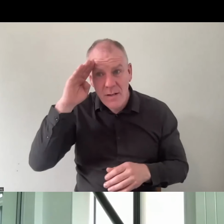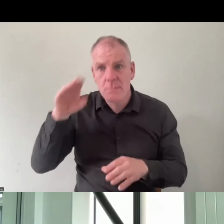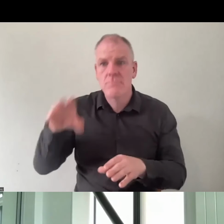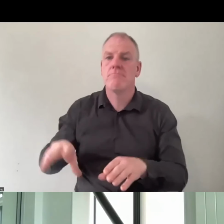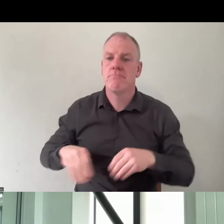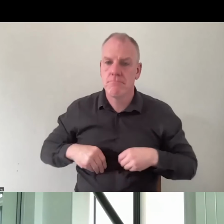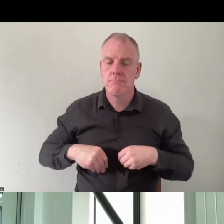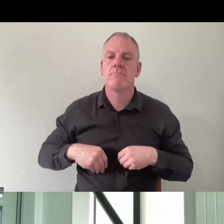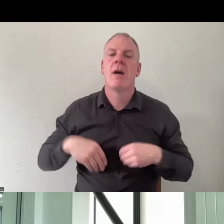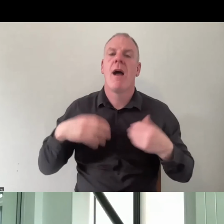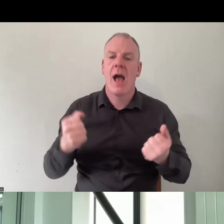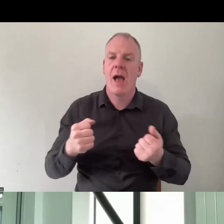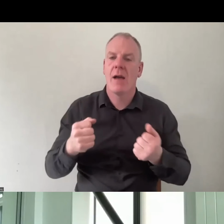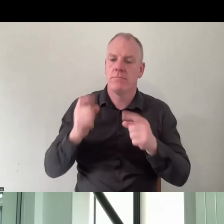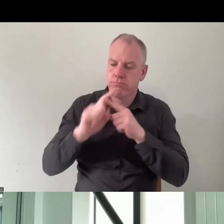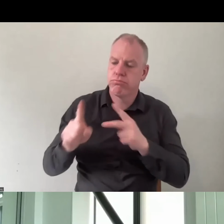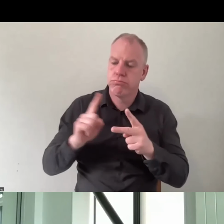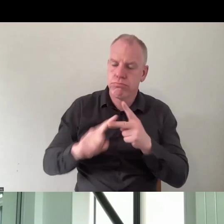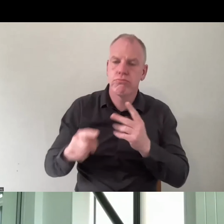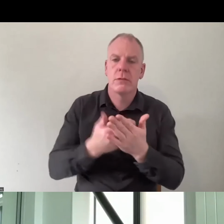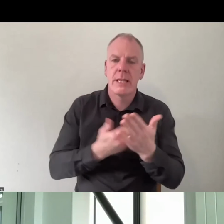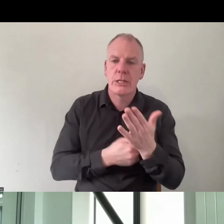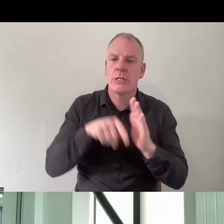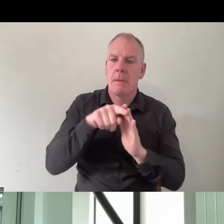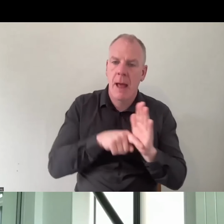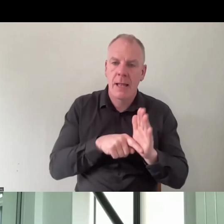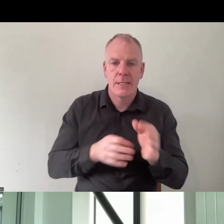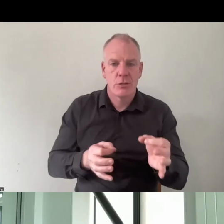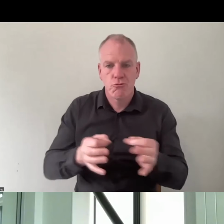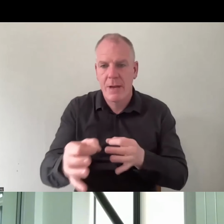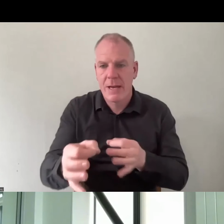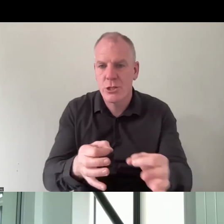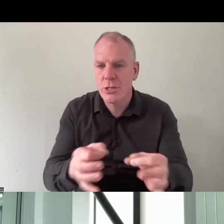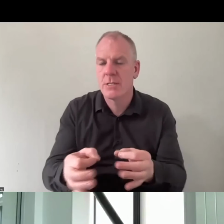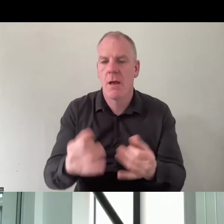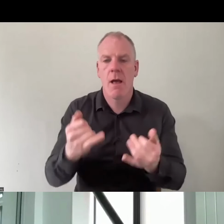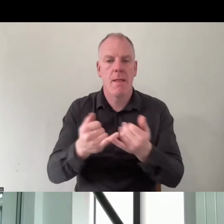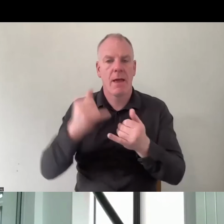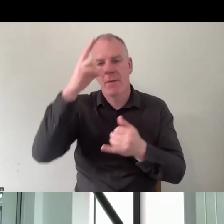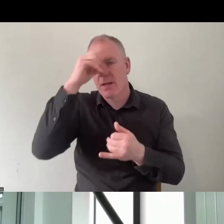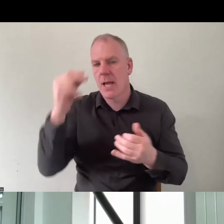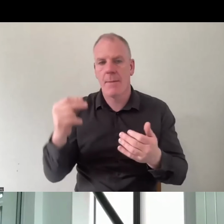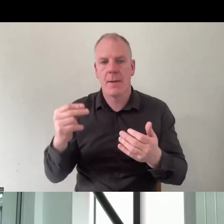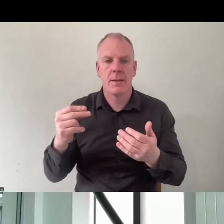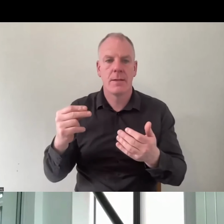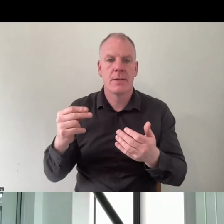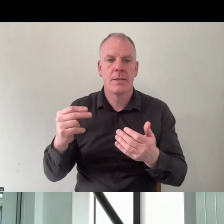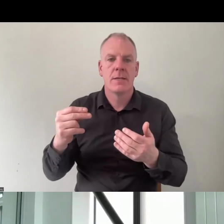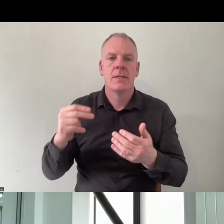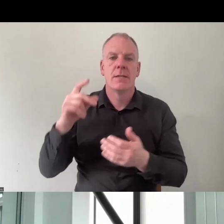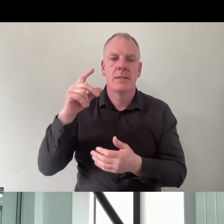a number of legislations, policies, strategies, such as the Disability Act 2005,